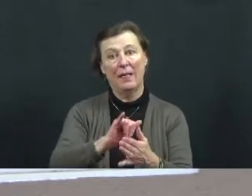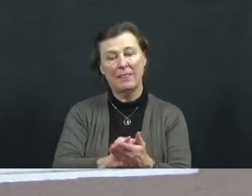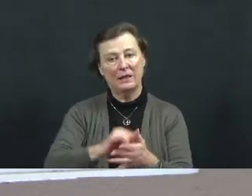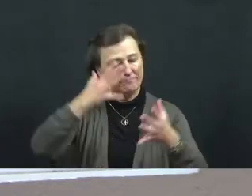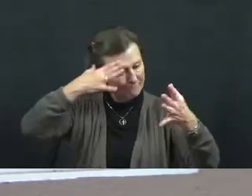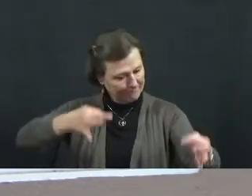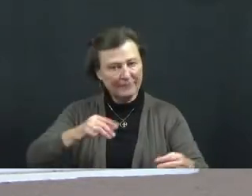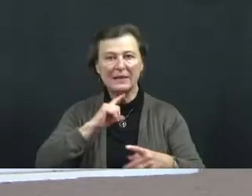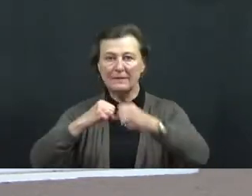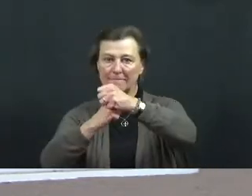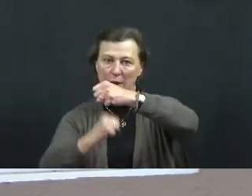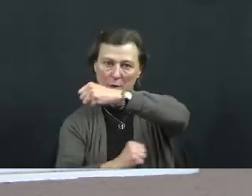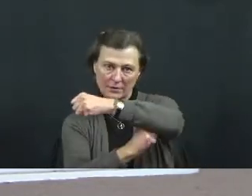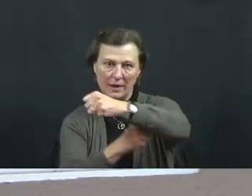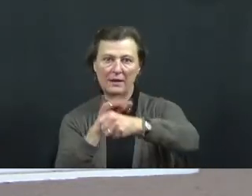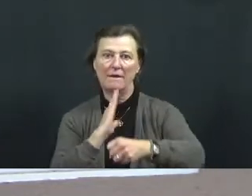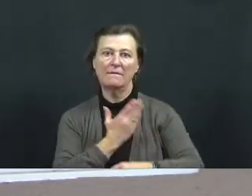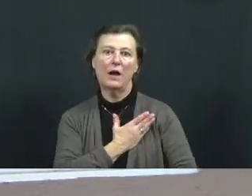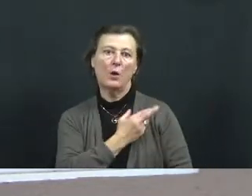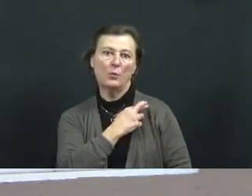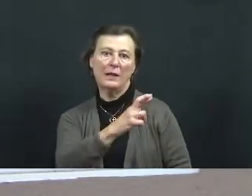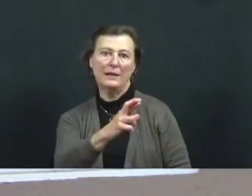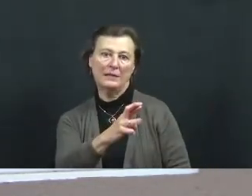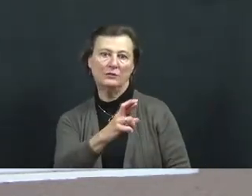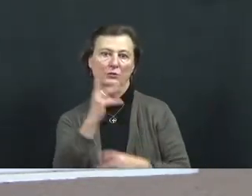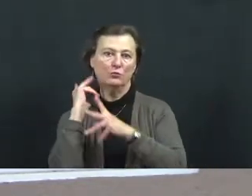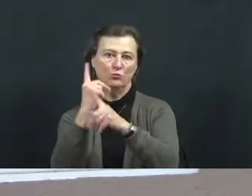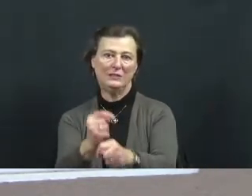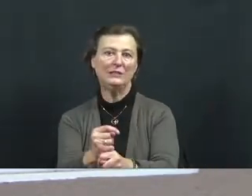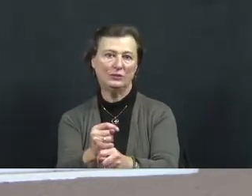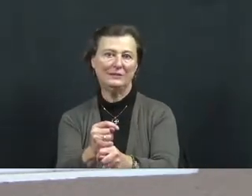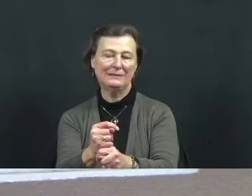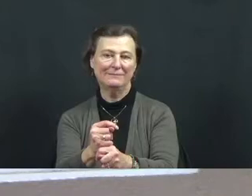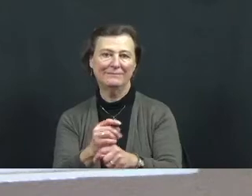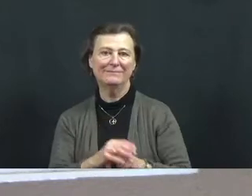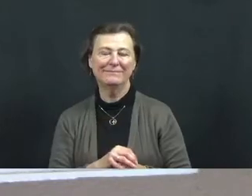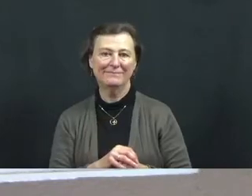to our liberal religious tradition.